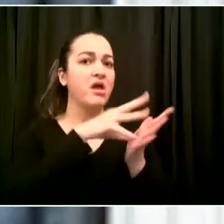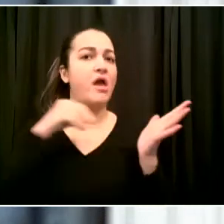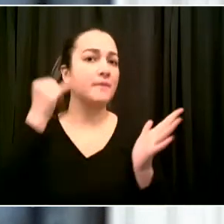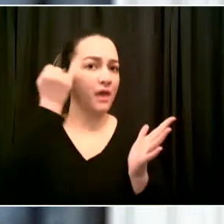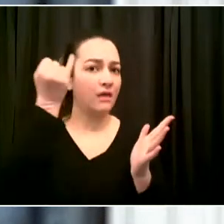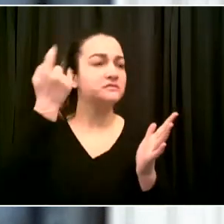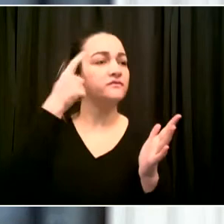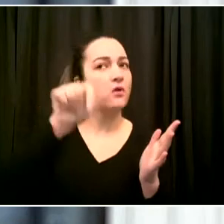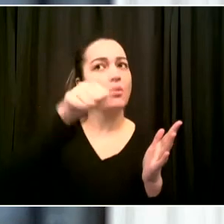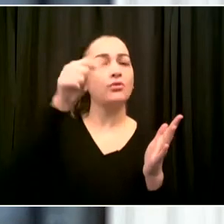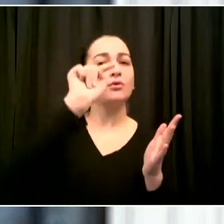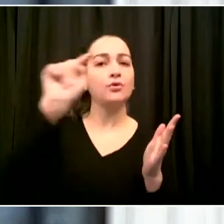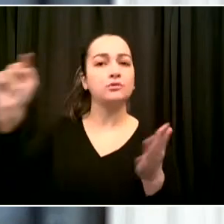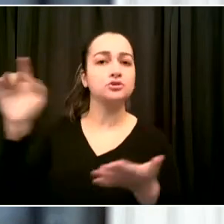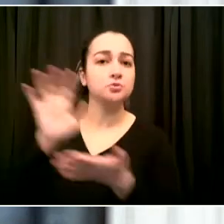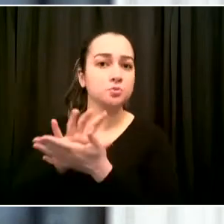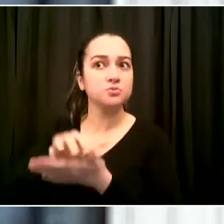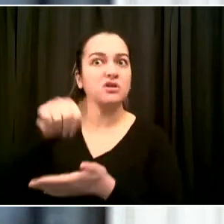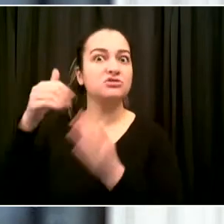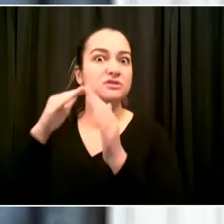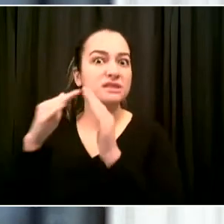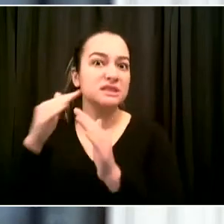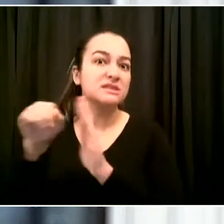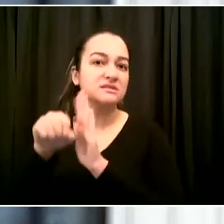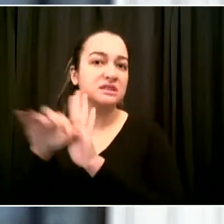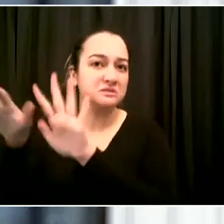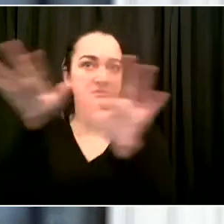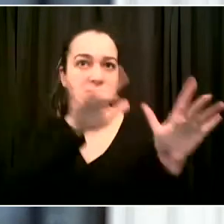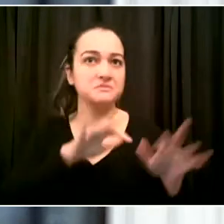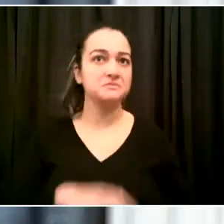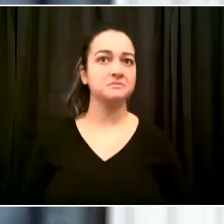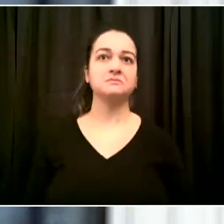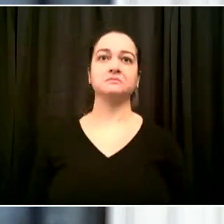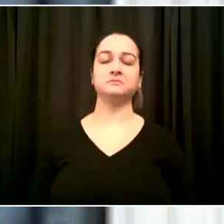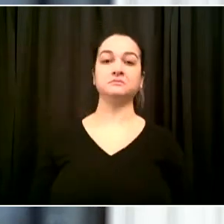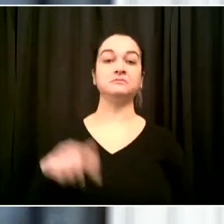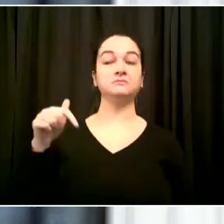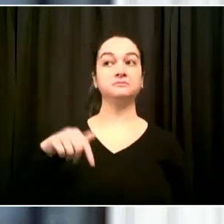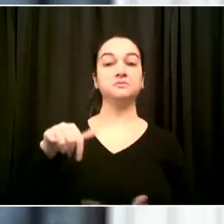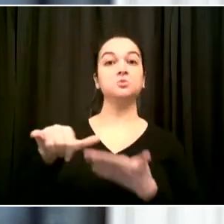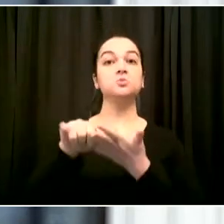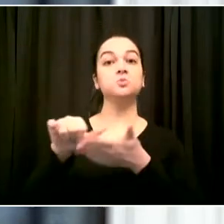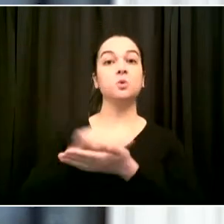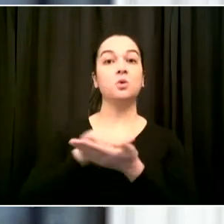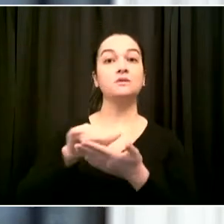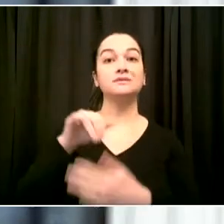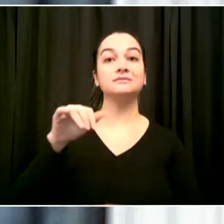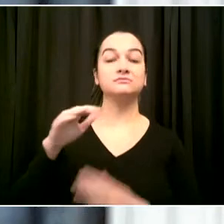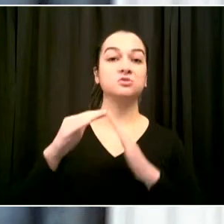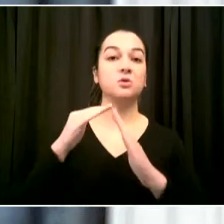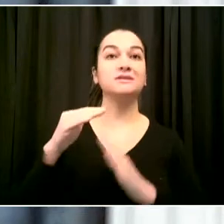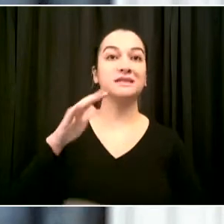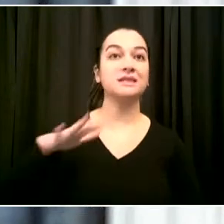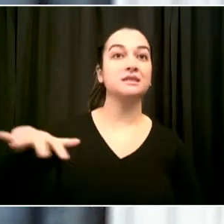TODAY WE ARE IN SUPPORT OF EDUCATION FOR OUR CHILDREN ANAND WE ARE NOT STOPPING NOW. YESTERDAY WE REACHED HALF 1 MILLION TESTS ADMINISTERED IN SCHOOLS ON THE ATLEST